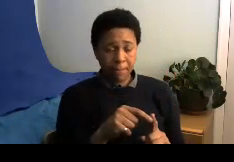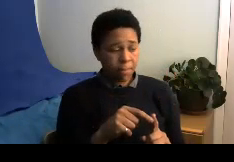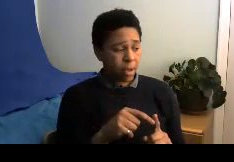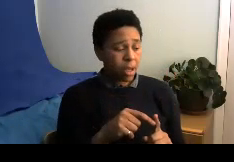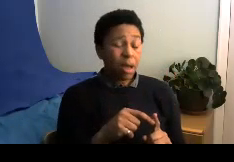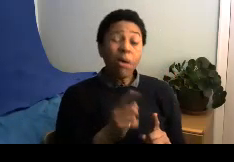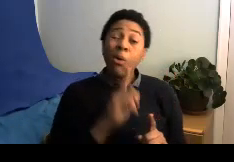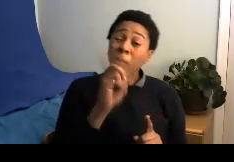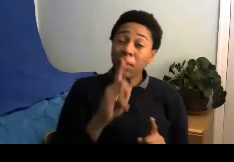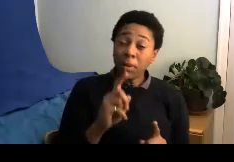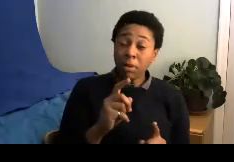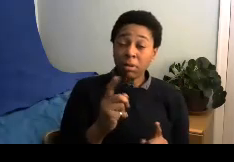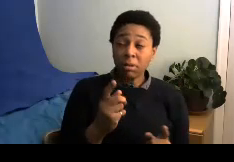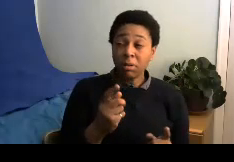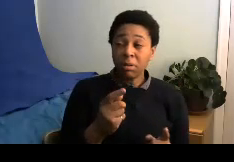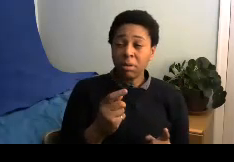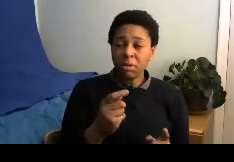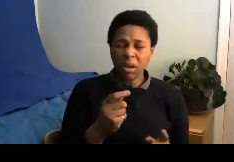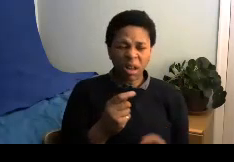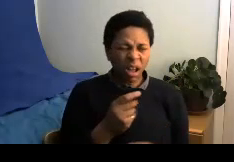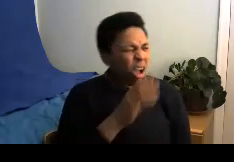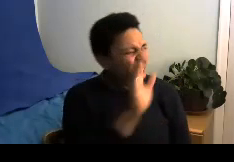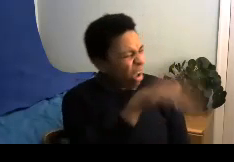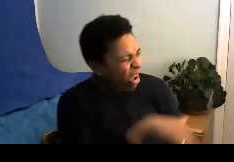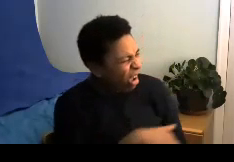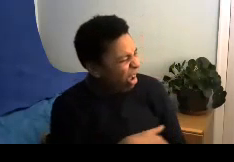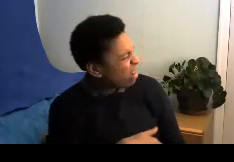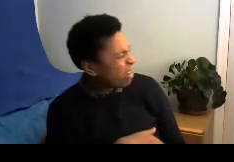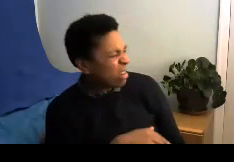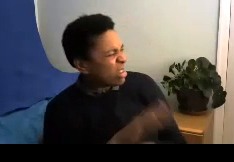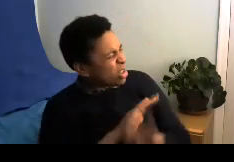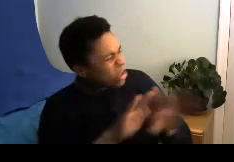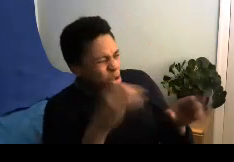of people who question-, I had so many people over the years,